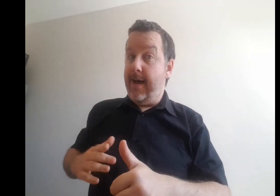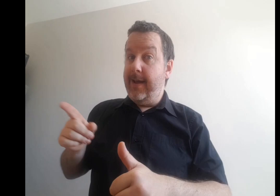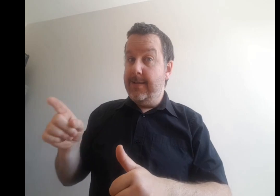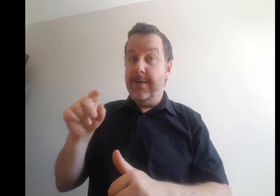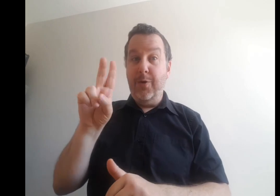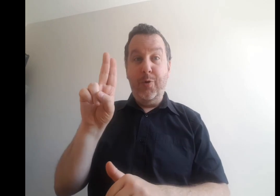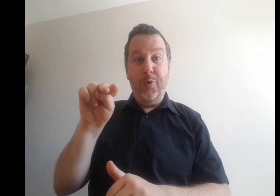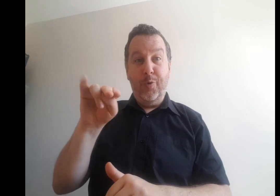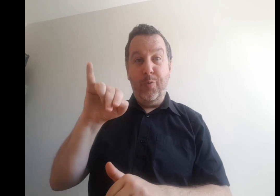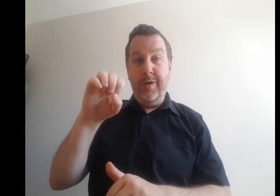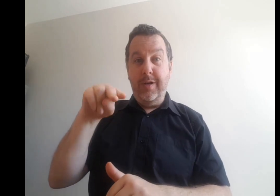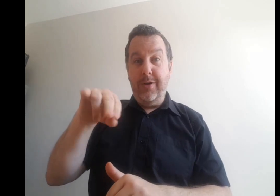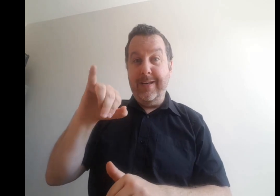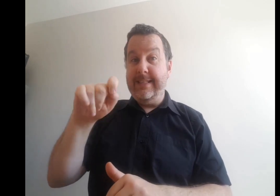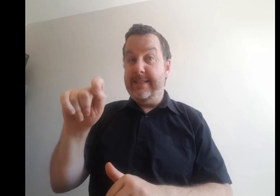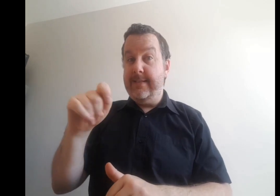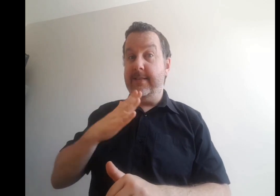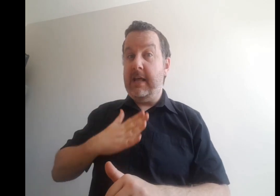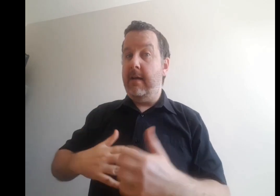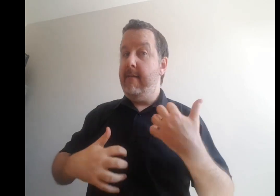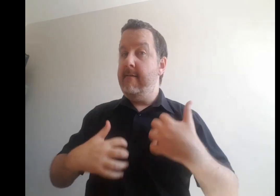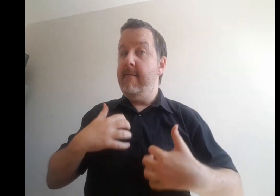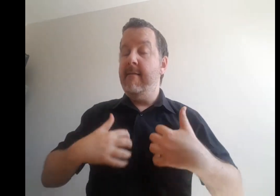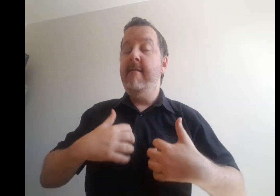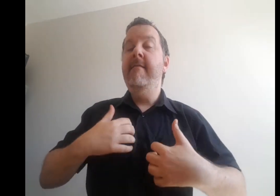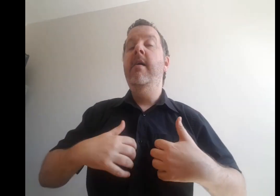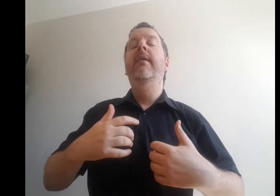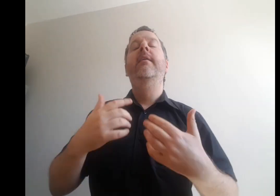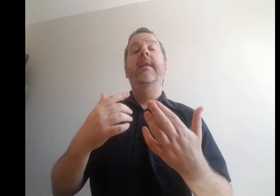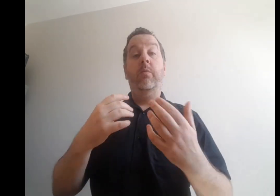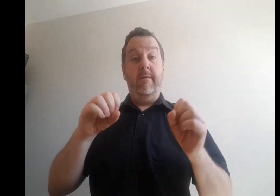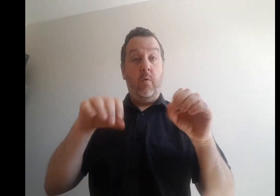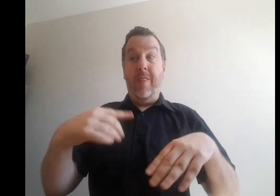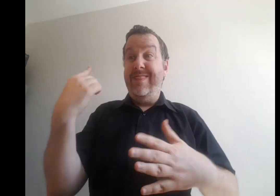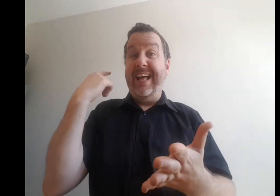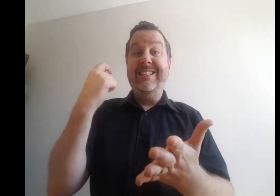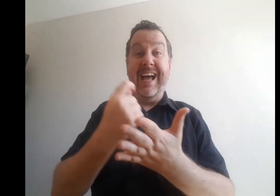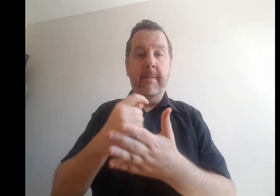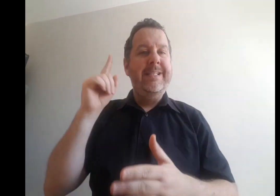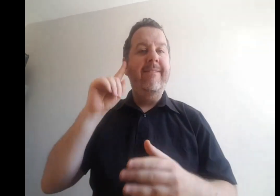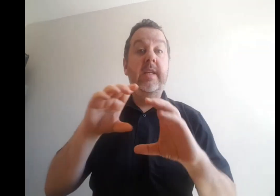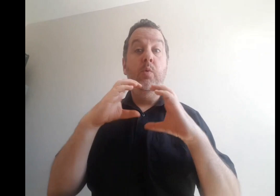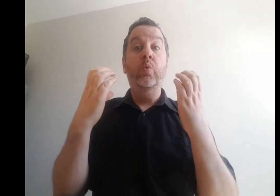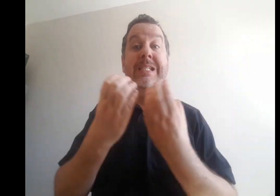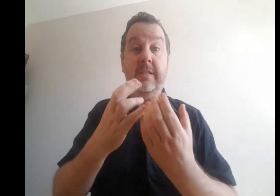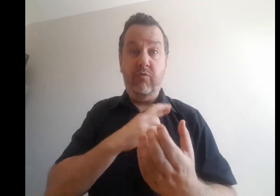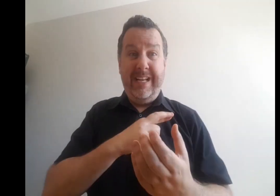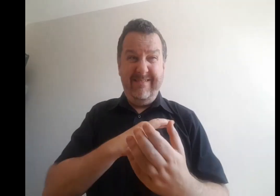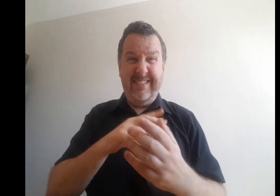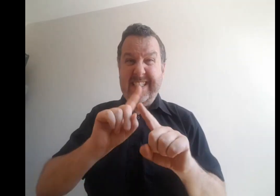One of the things I've come to realize is that we talk of the deaf *community* in Ireland, but at the time, certainly you could have talked about deaf *communities*.